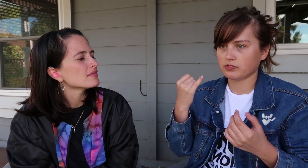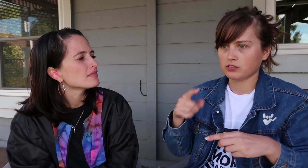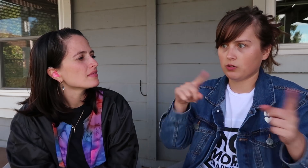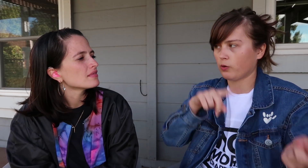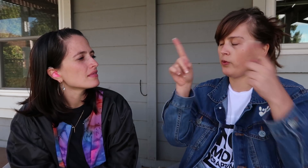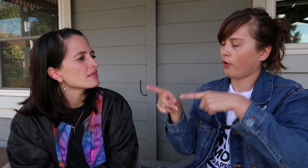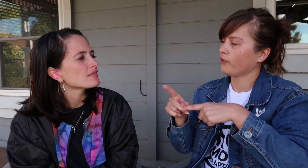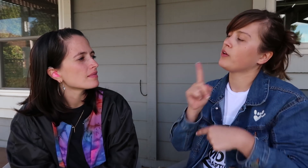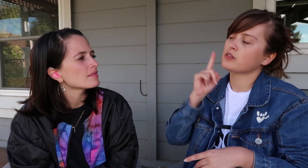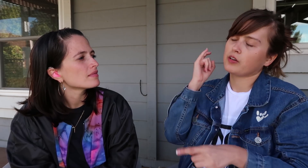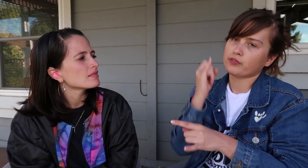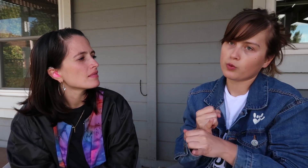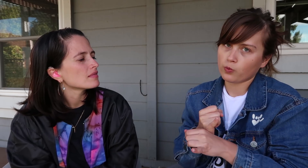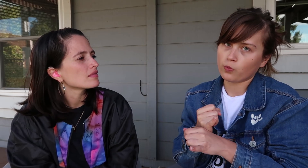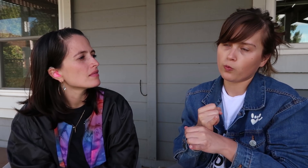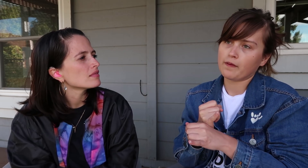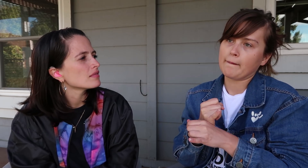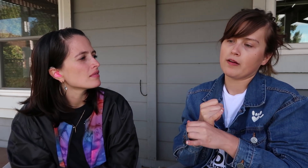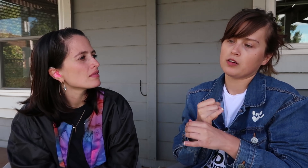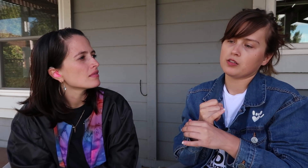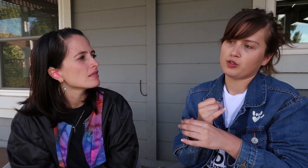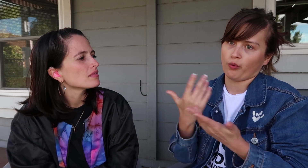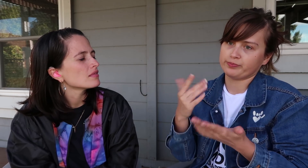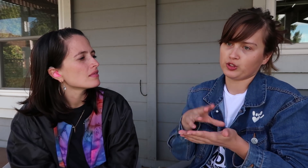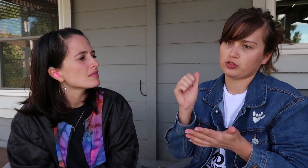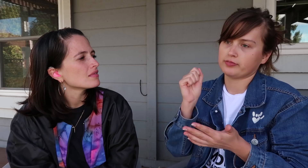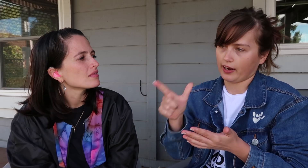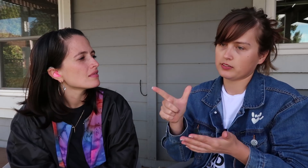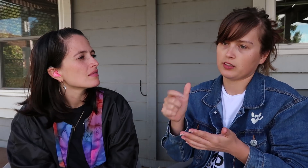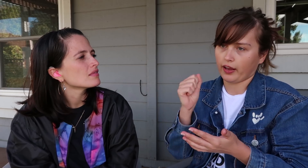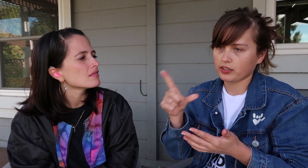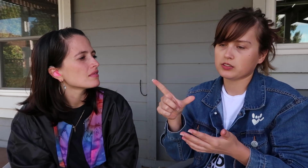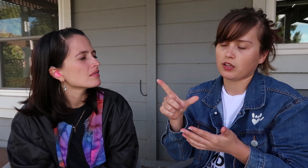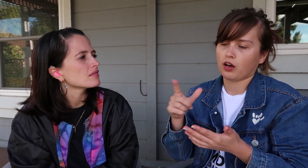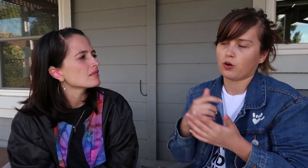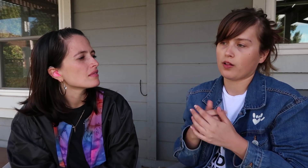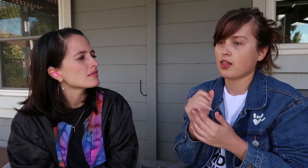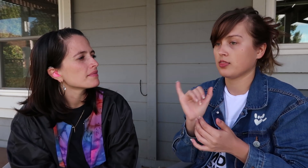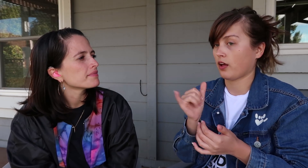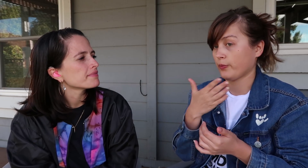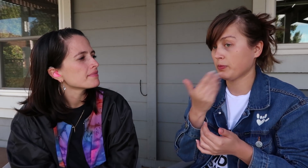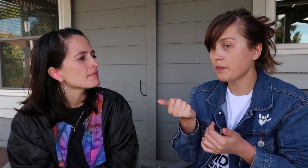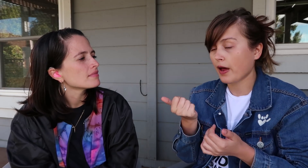if I had gone to a deaf school, learned ASL, that would've been better.